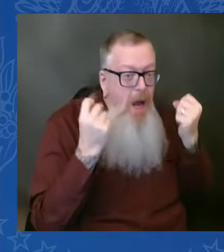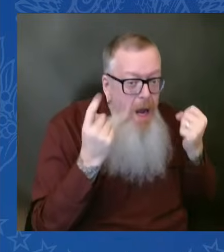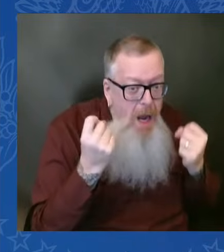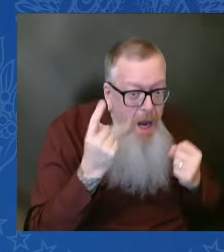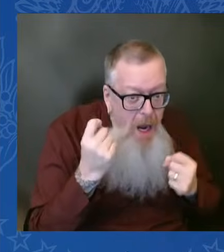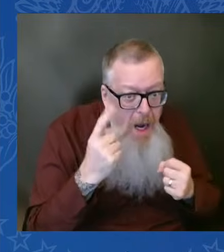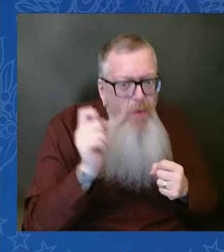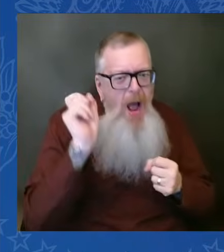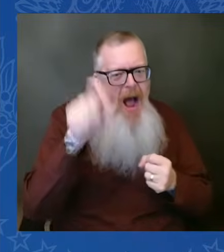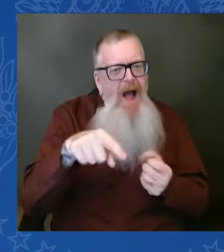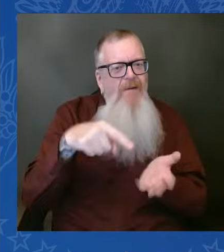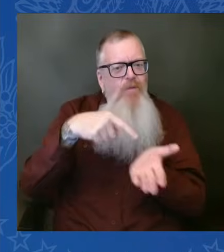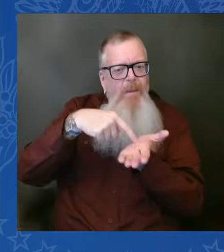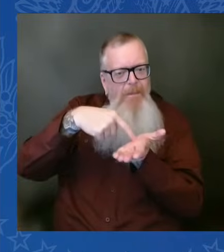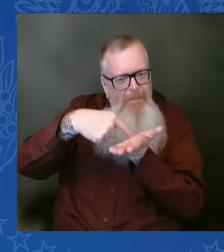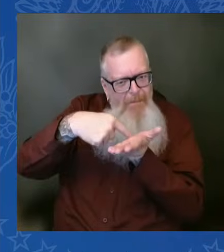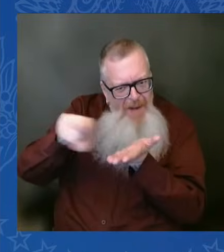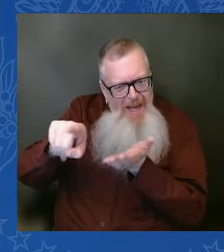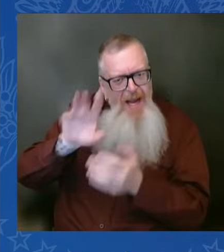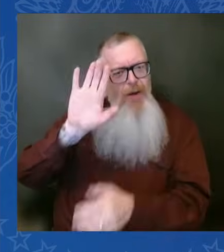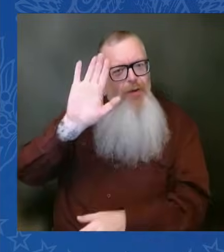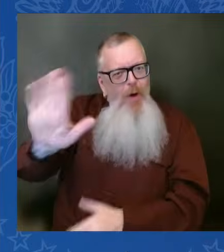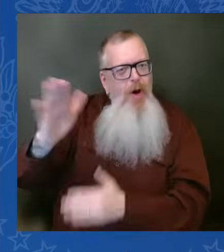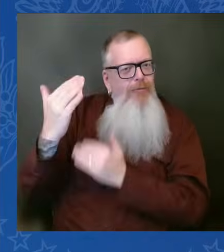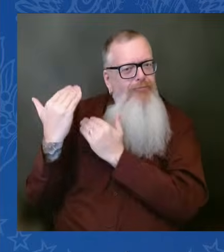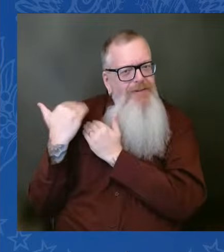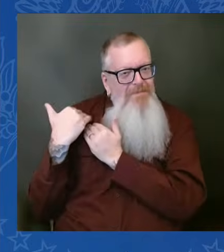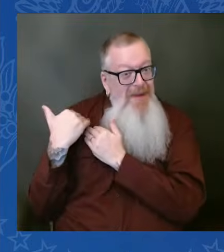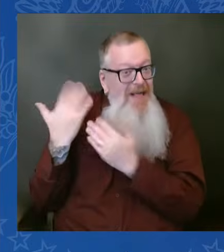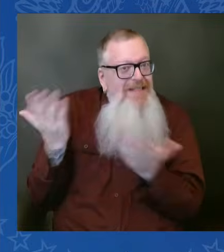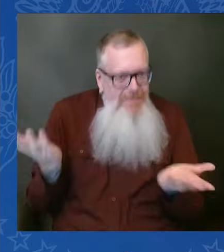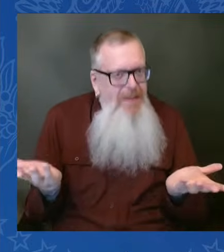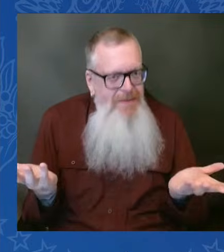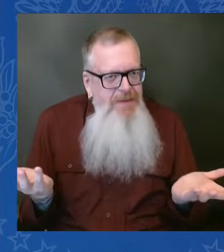It meant rewarding short-termism in pursuit of short-term profits, extraordinary high executive pay,